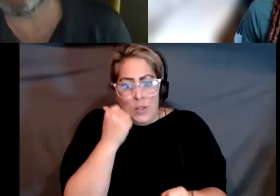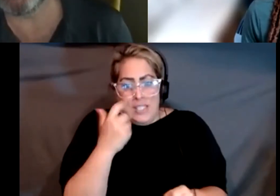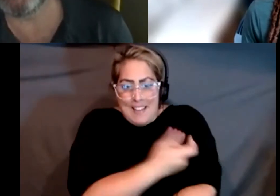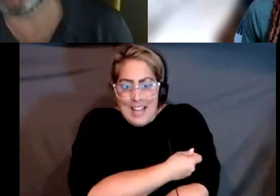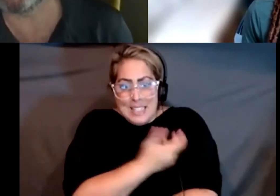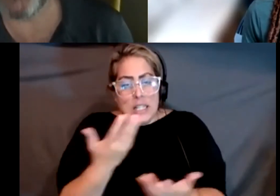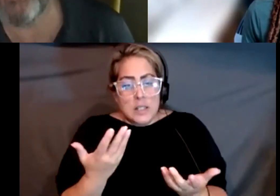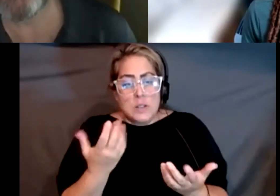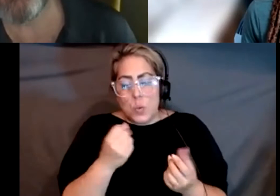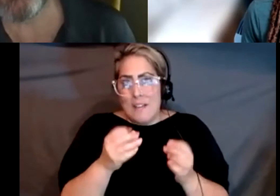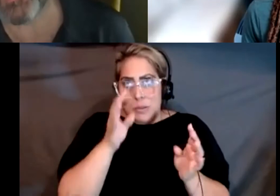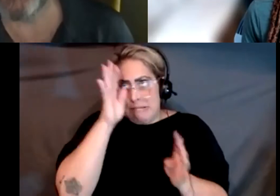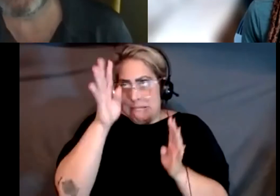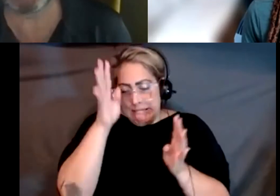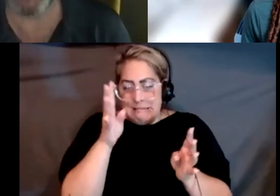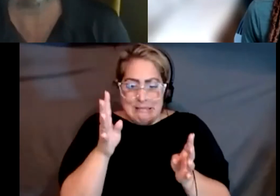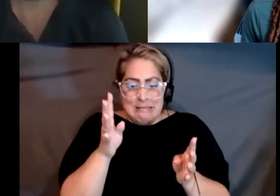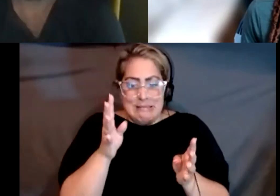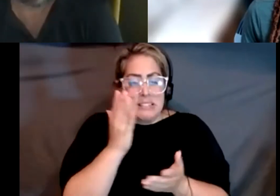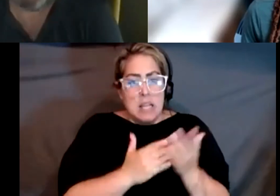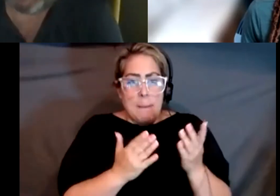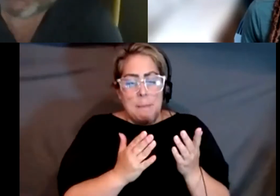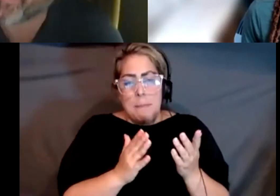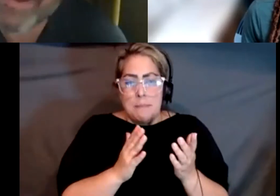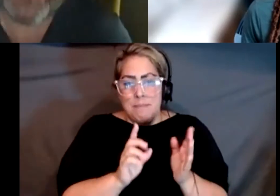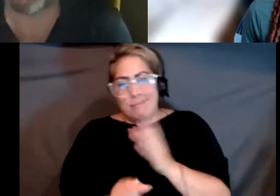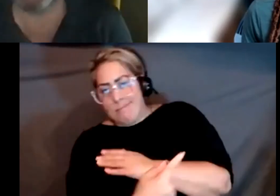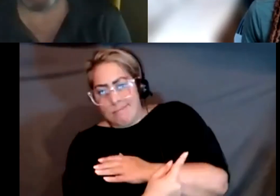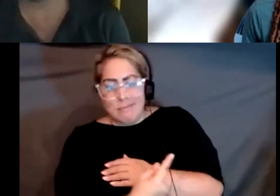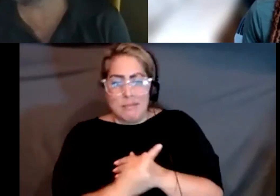create an option for that. Again -- you can tell me that